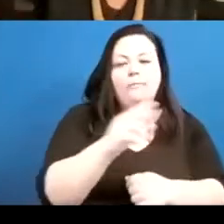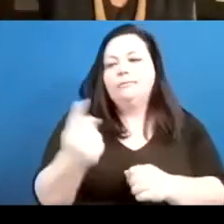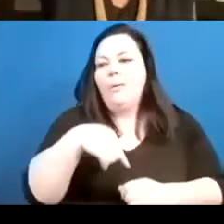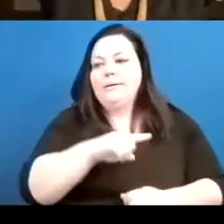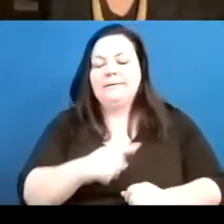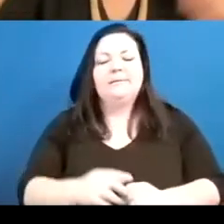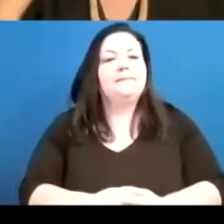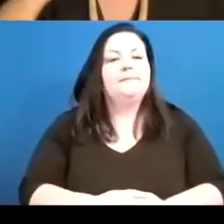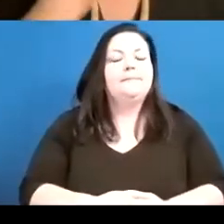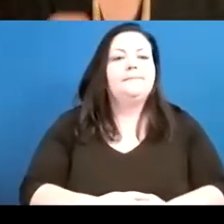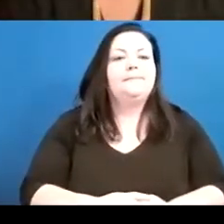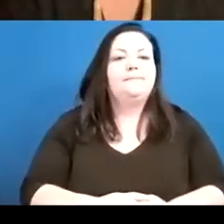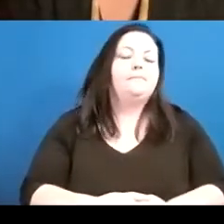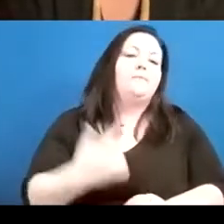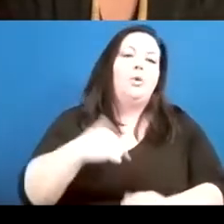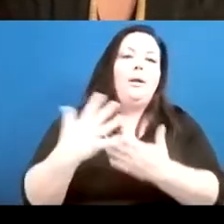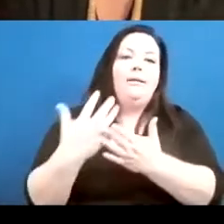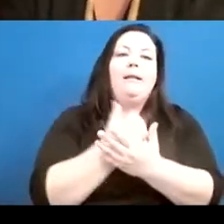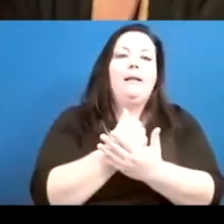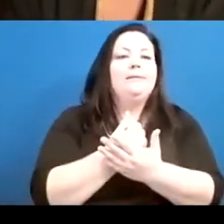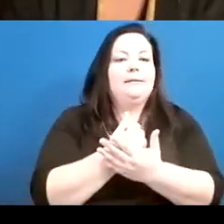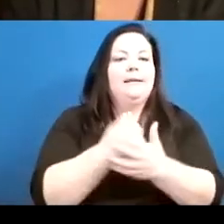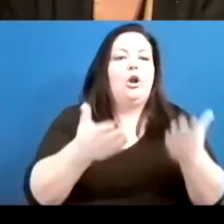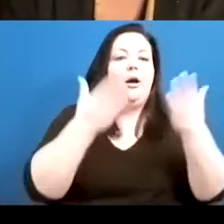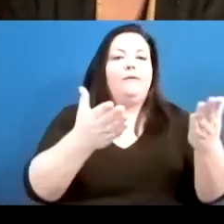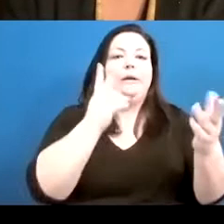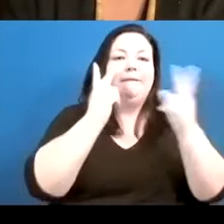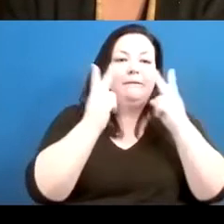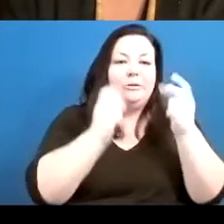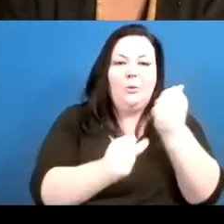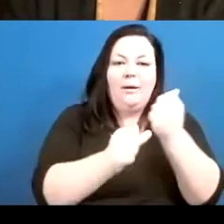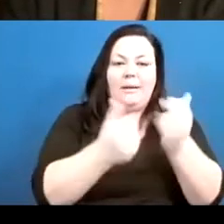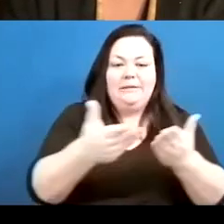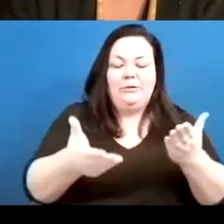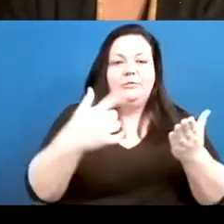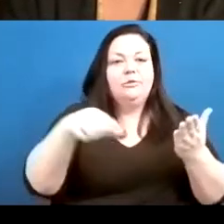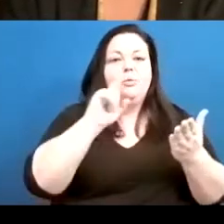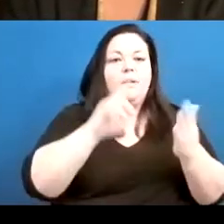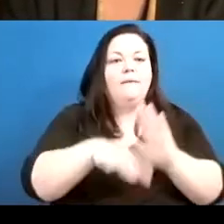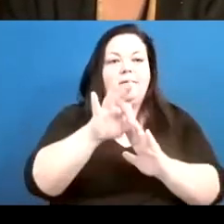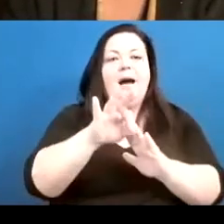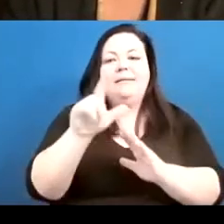and we're collecting and offering visual aid materials which you can find links to in the chat. We've also